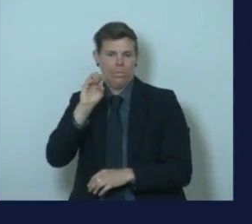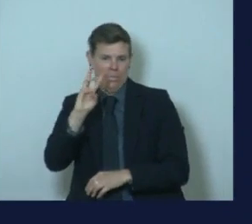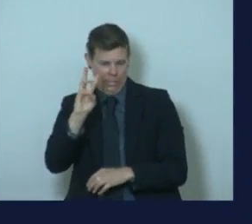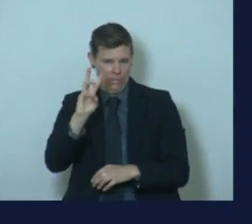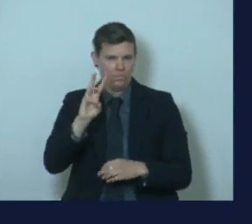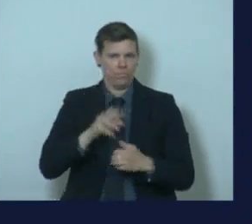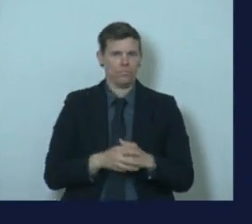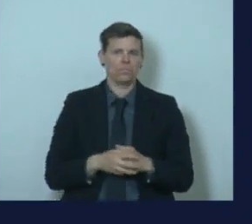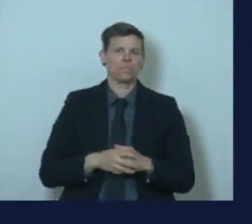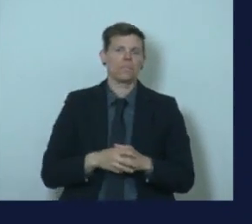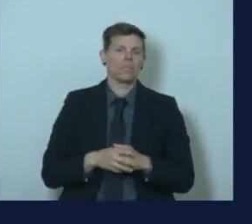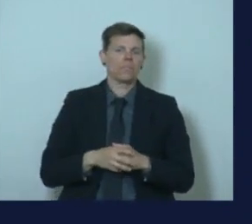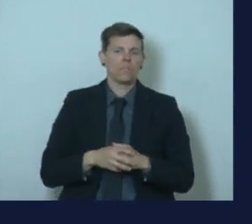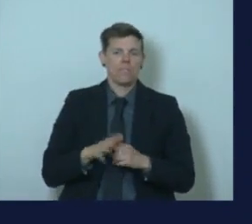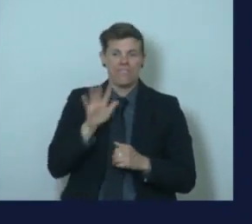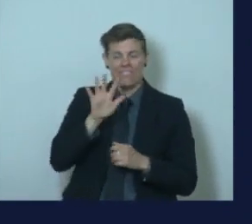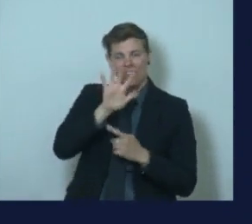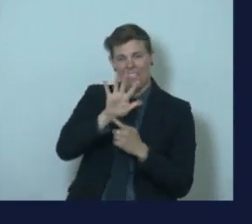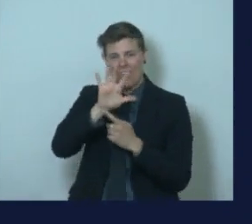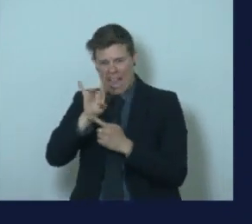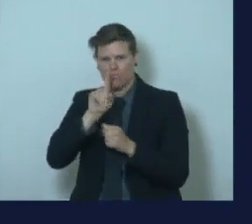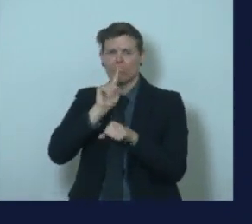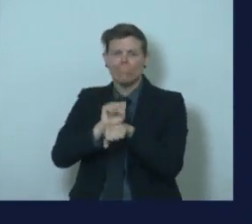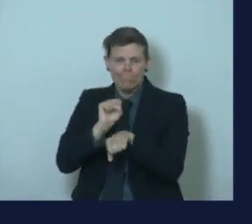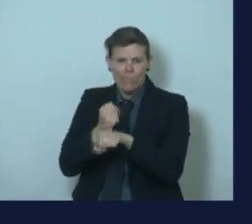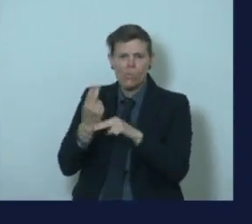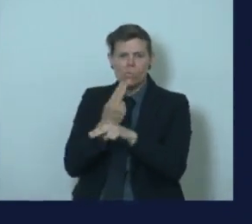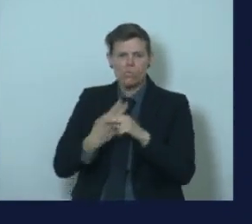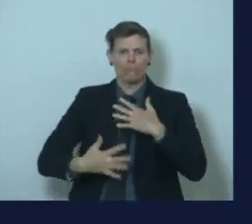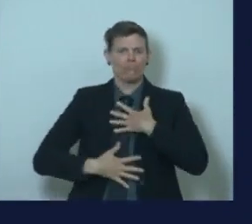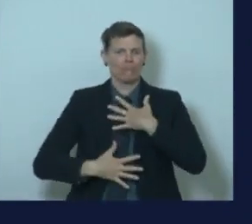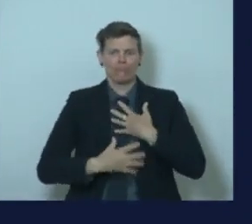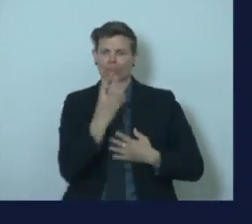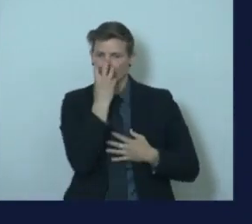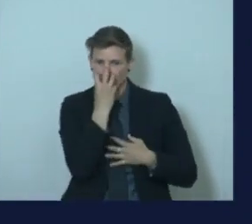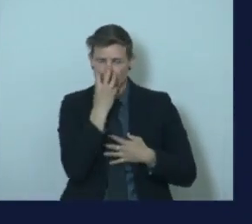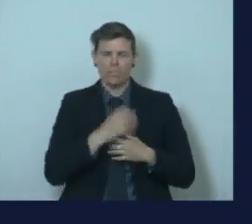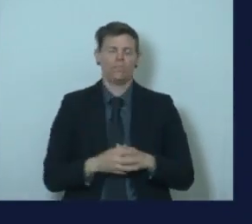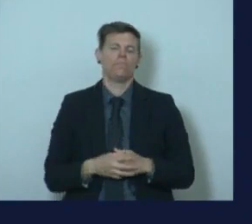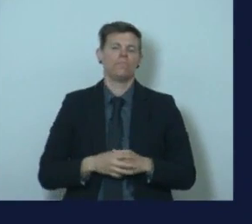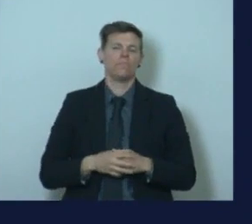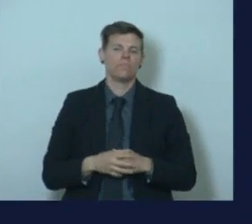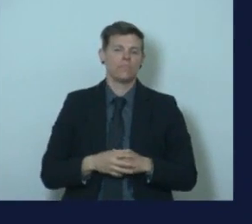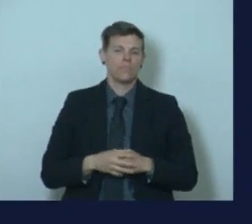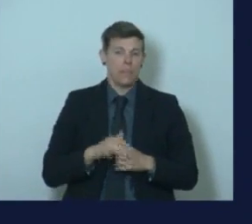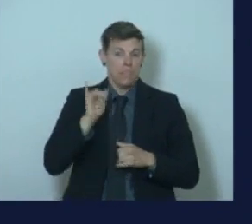WE HAVE 206 TOTAL HOSPITALIZATIONS TODAY. 58 ON VENTILATORS.